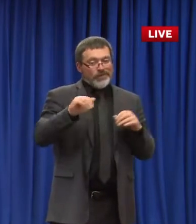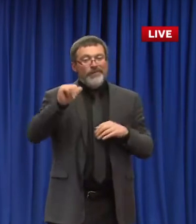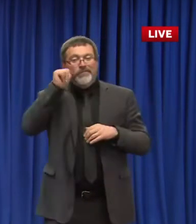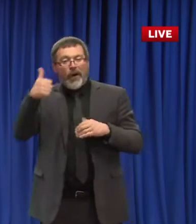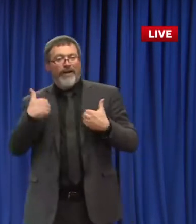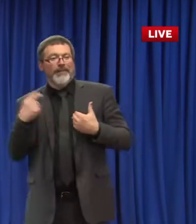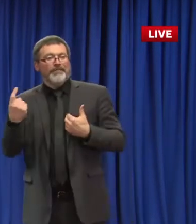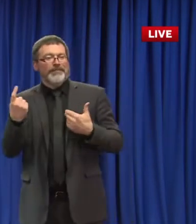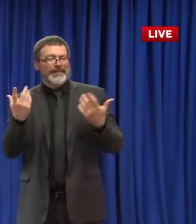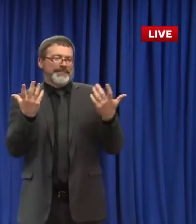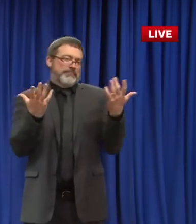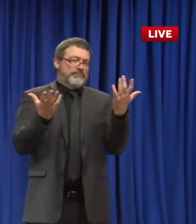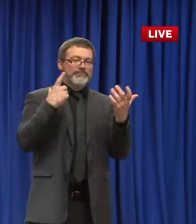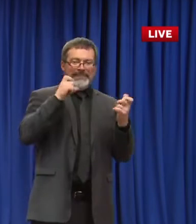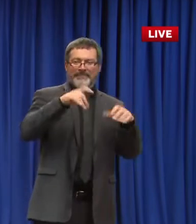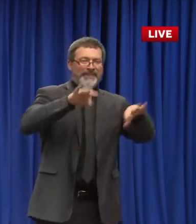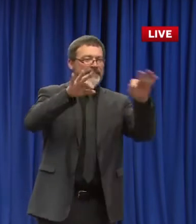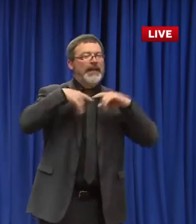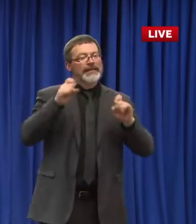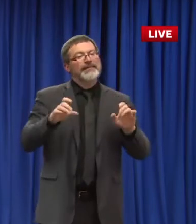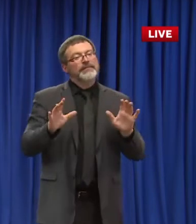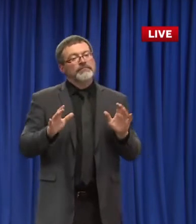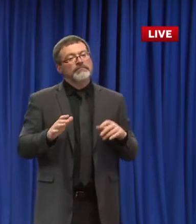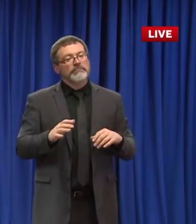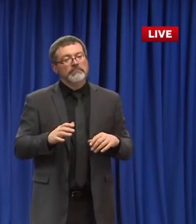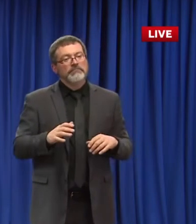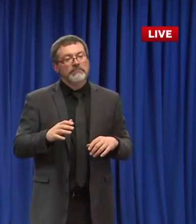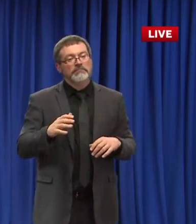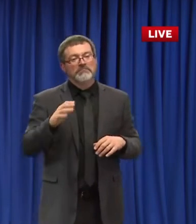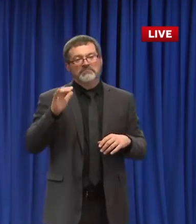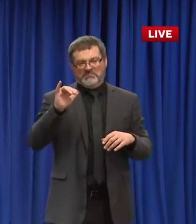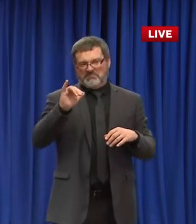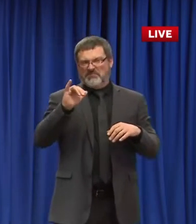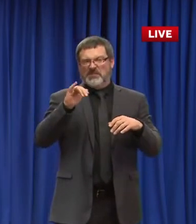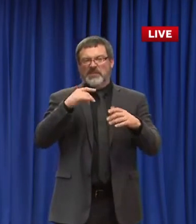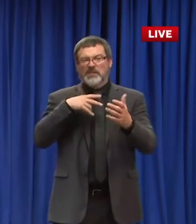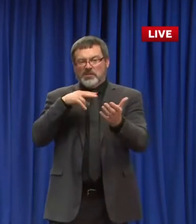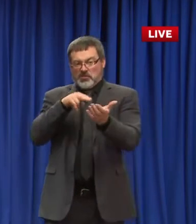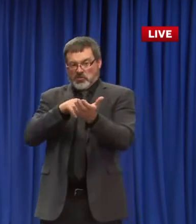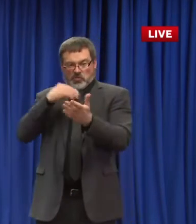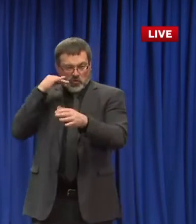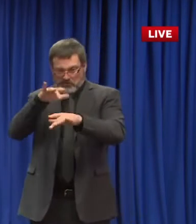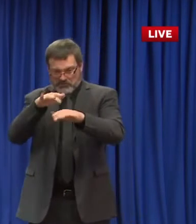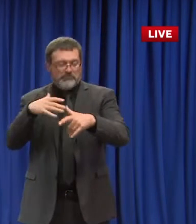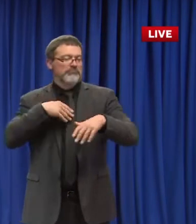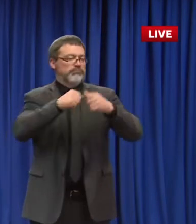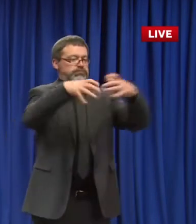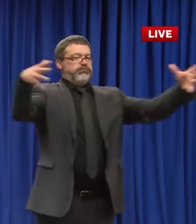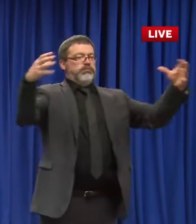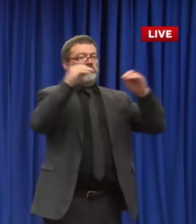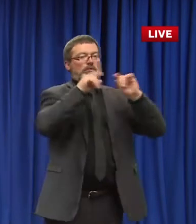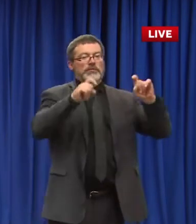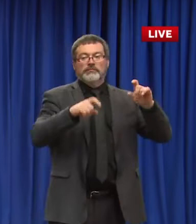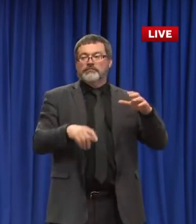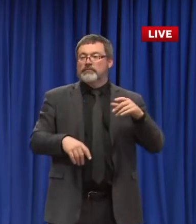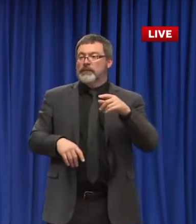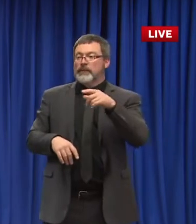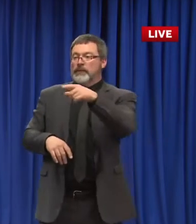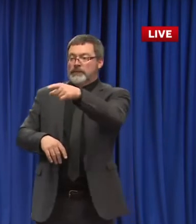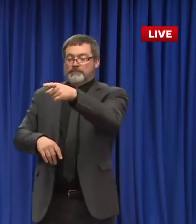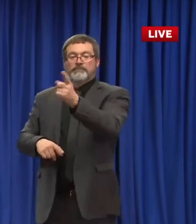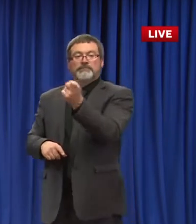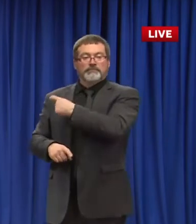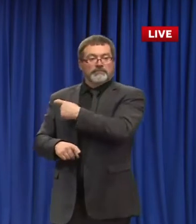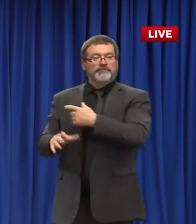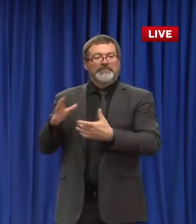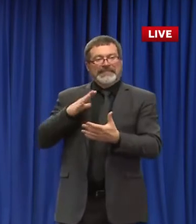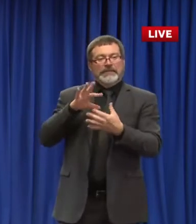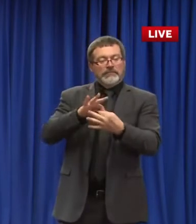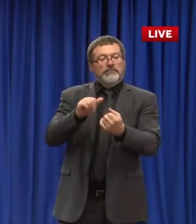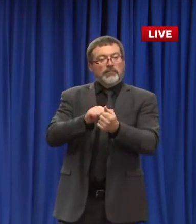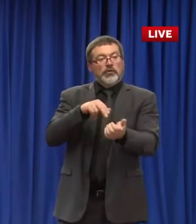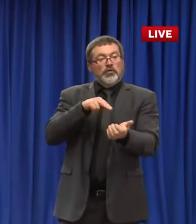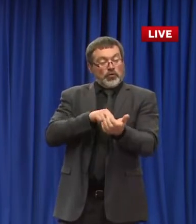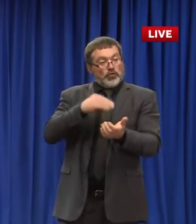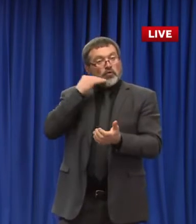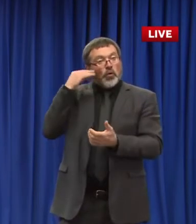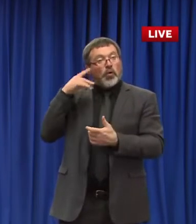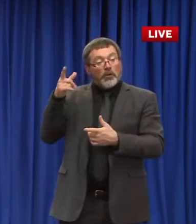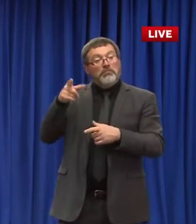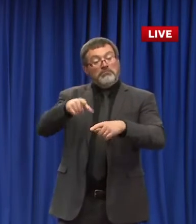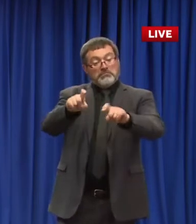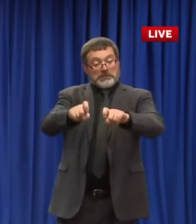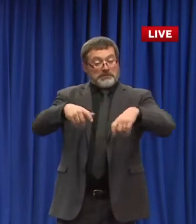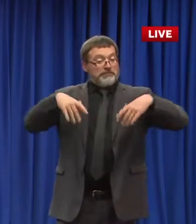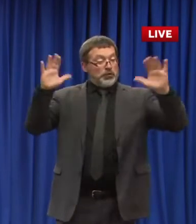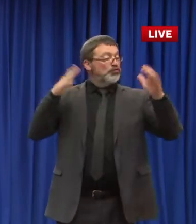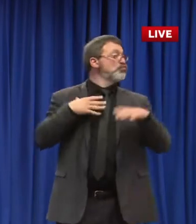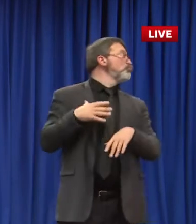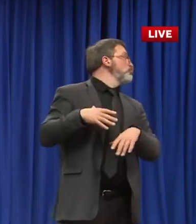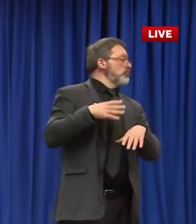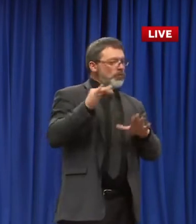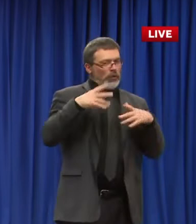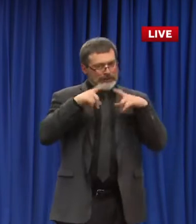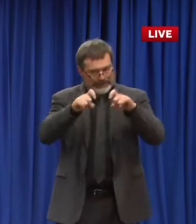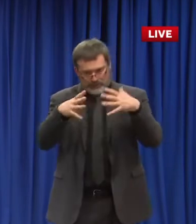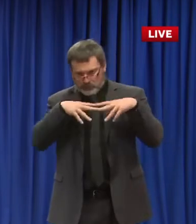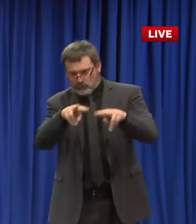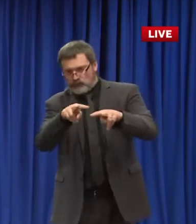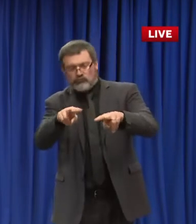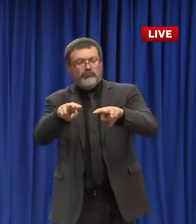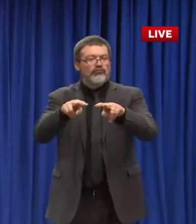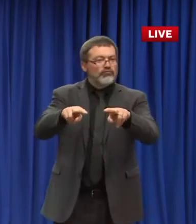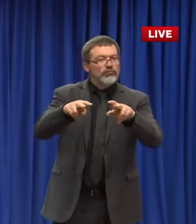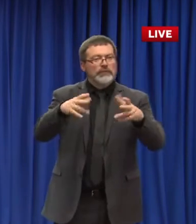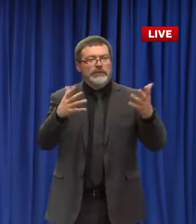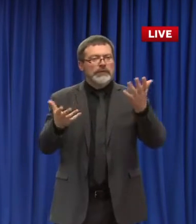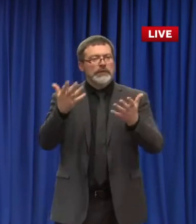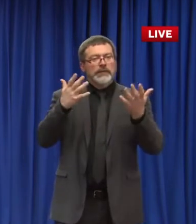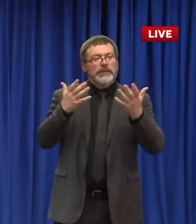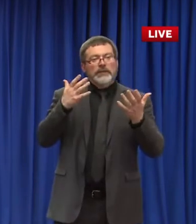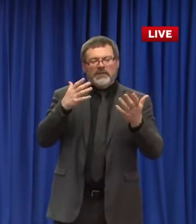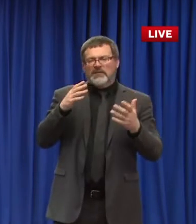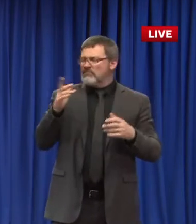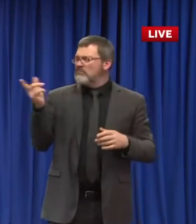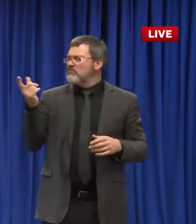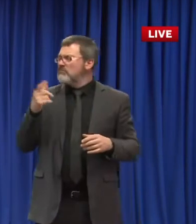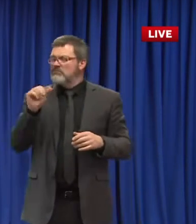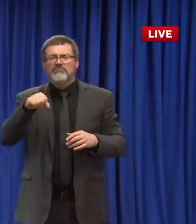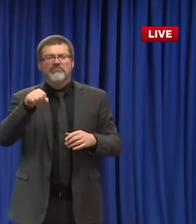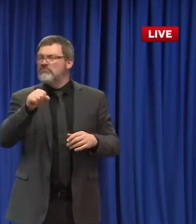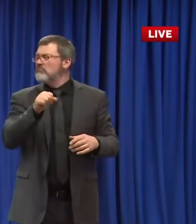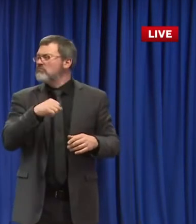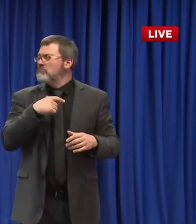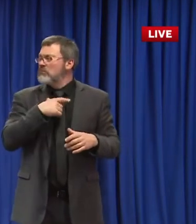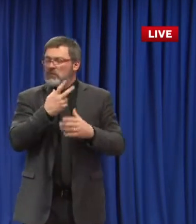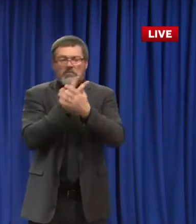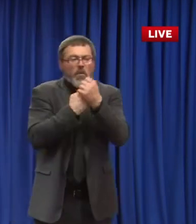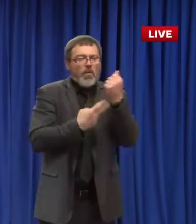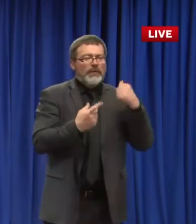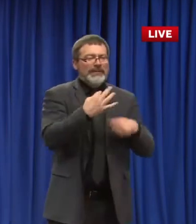SO THERE’S A VARIETY OF GROUPS OF PEOPLE THAT WE WILL BE LOOKING AT SURVEILLANCE PROGRAMS FOR ONCE.